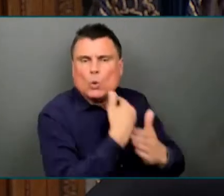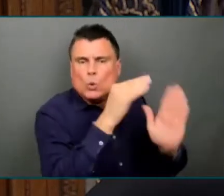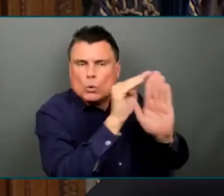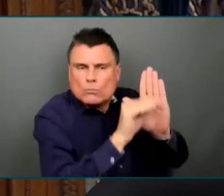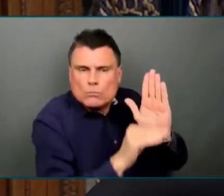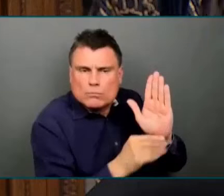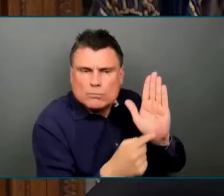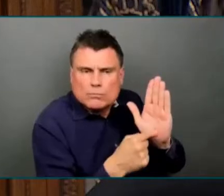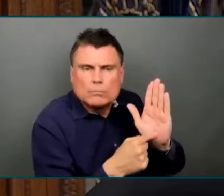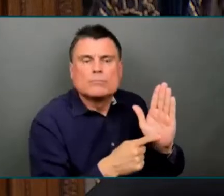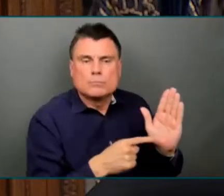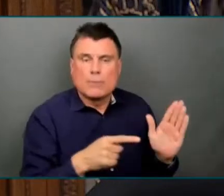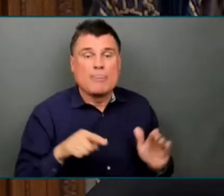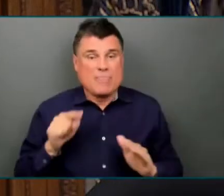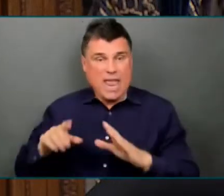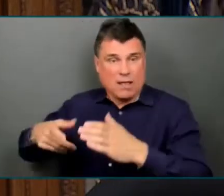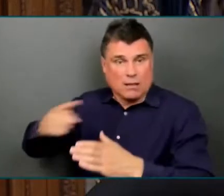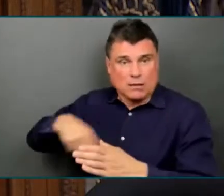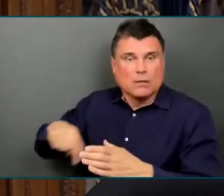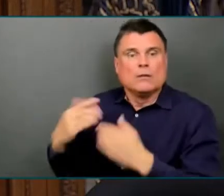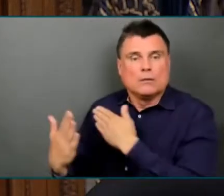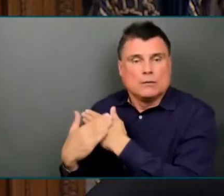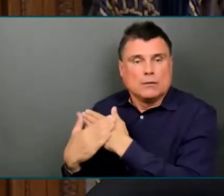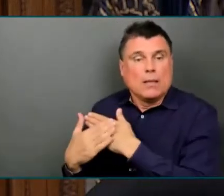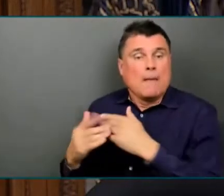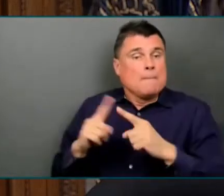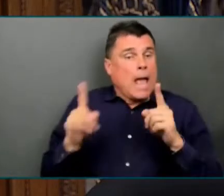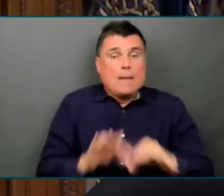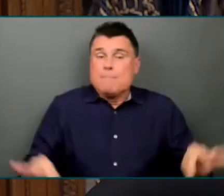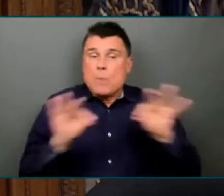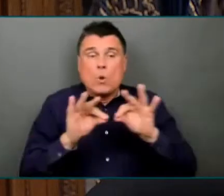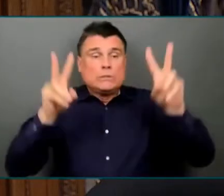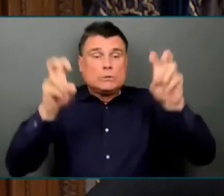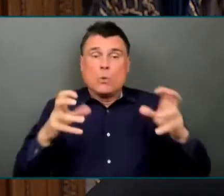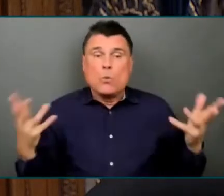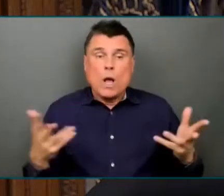about us without us” and the UN convention on the rights of people with disabilities.